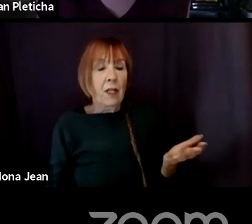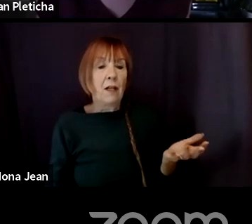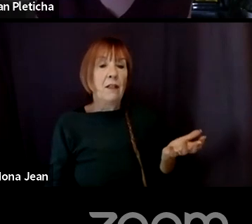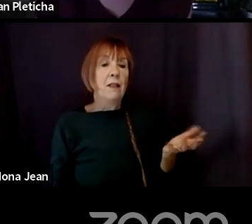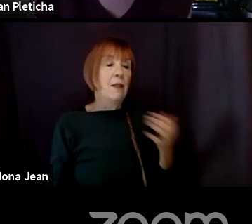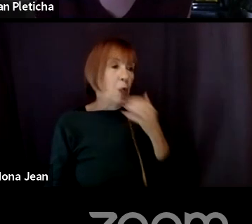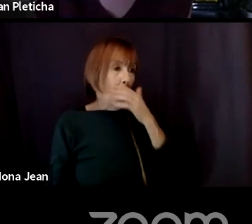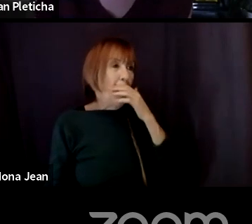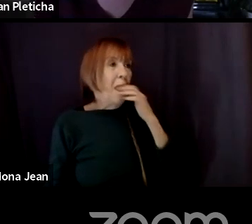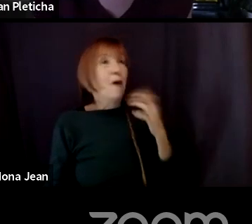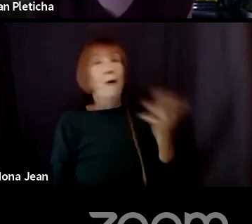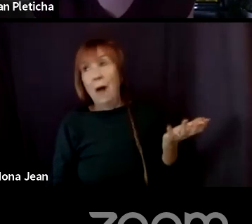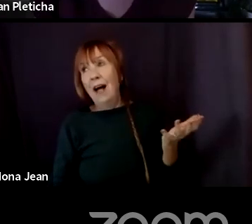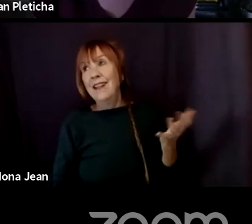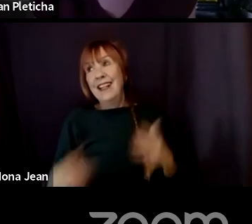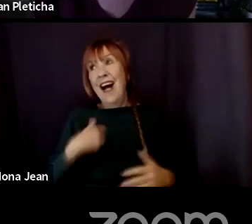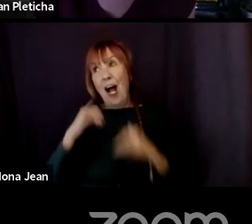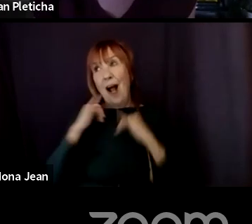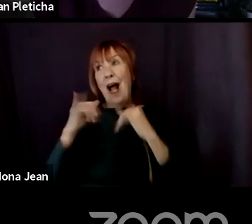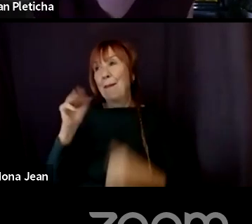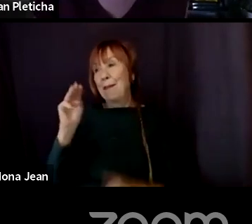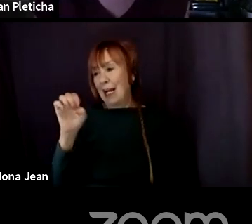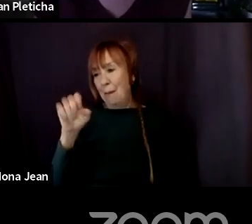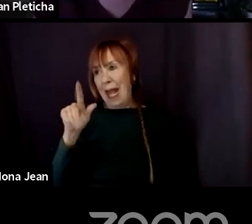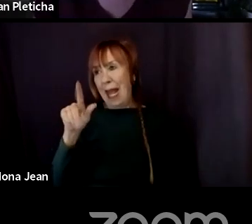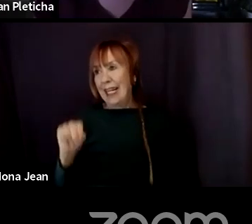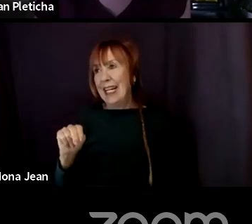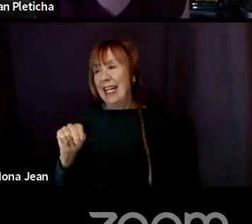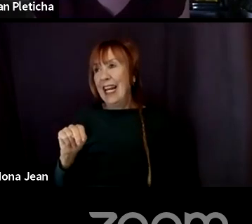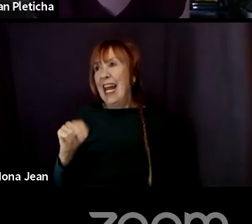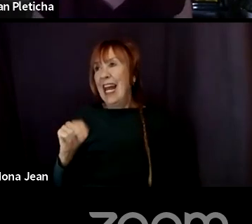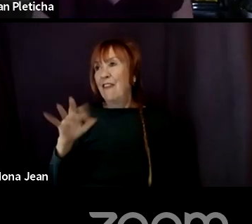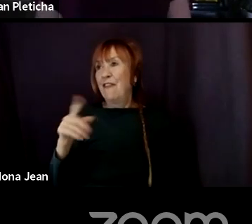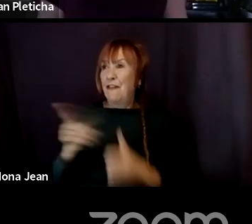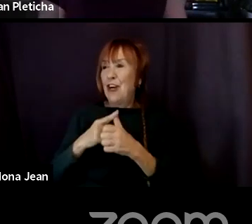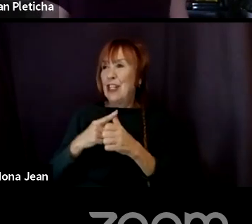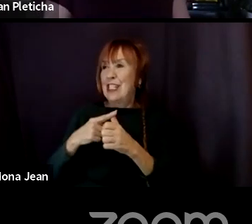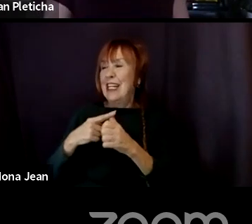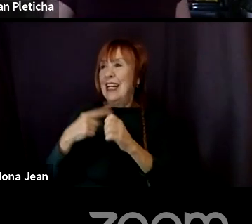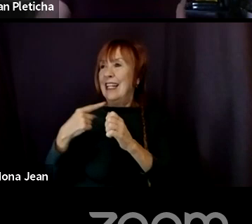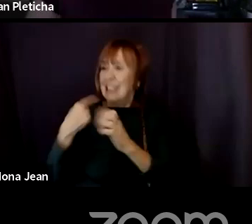That's immediately the first thing I do upon getting notes. I say thank you so much and I hang up and I just cry.